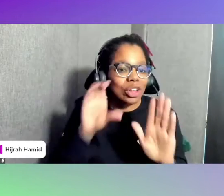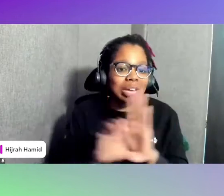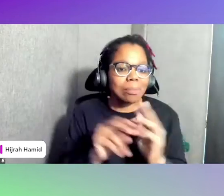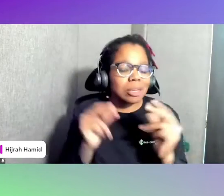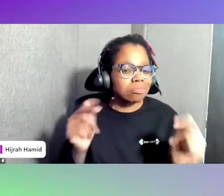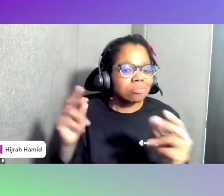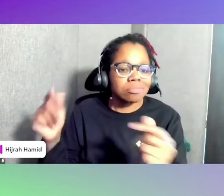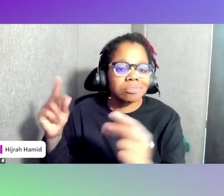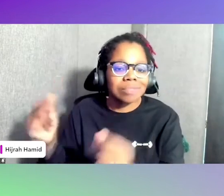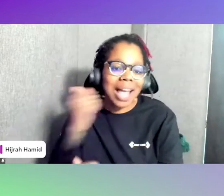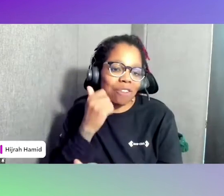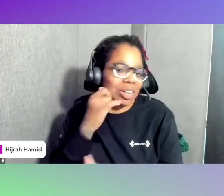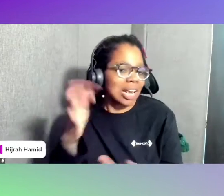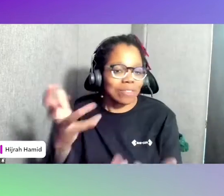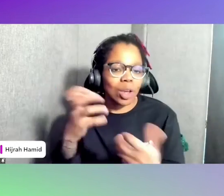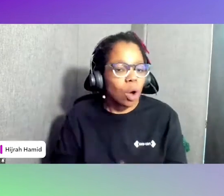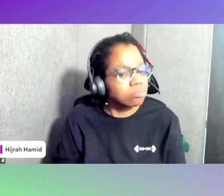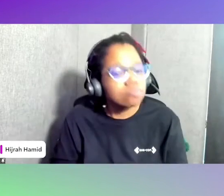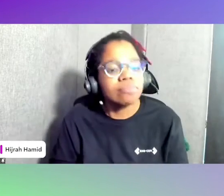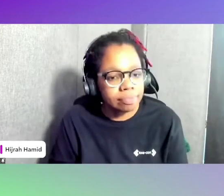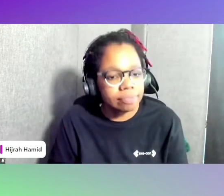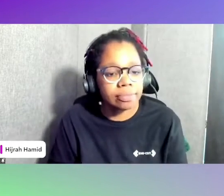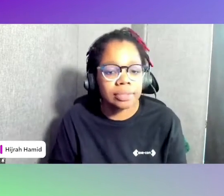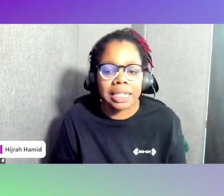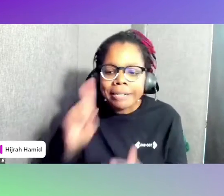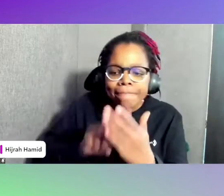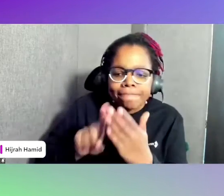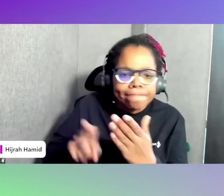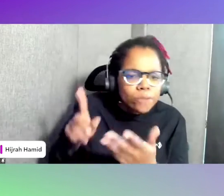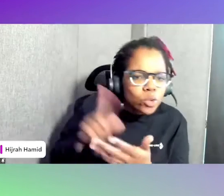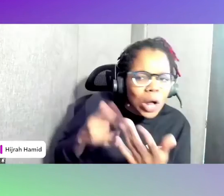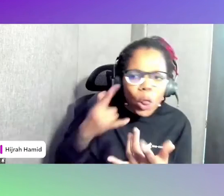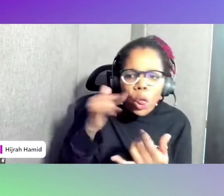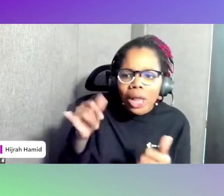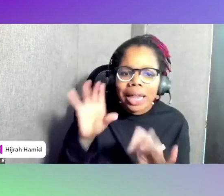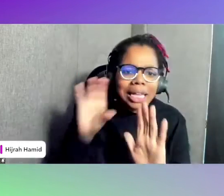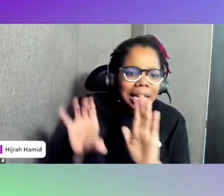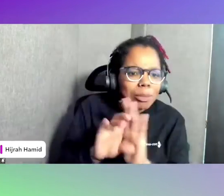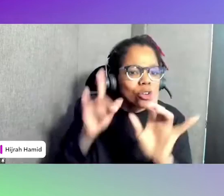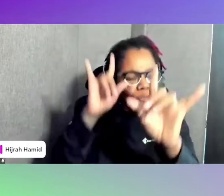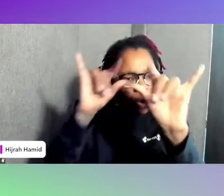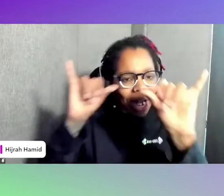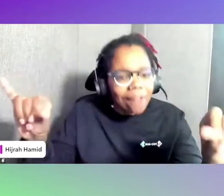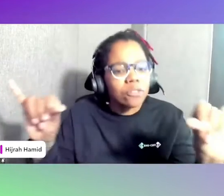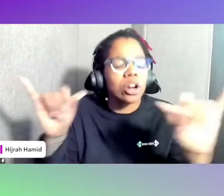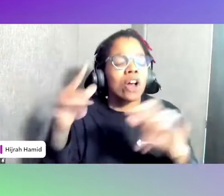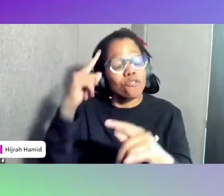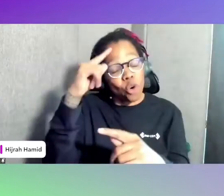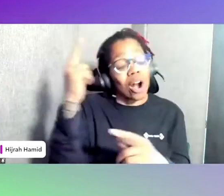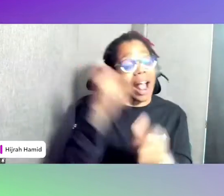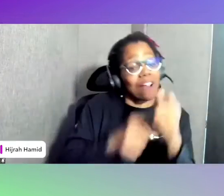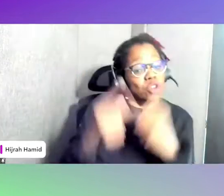cycle of image poverty, and create a world where folks can have tactile images under their fingertips every